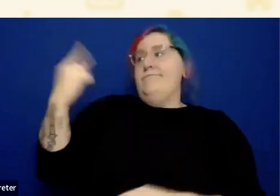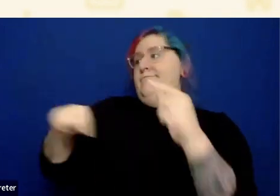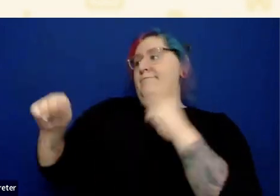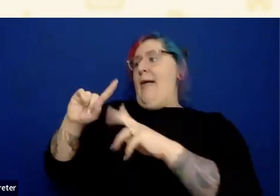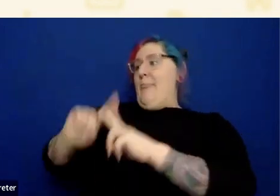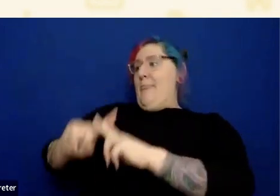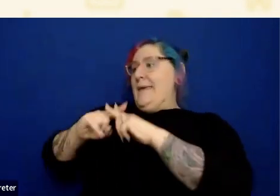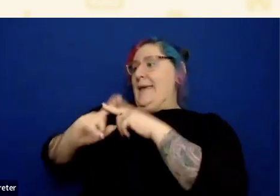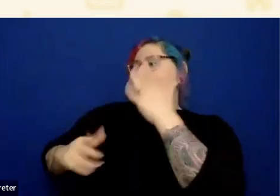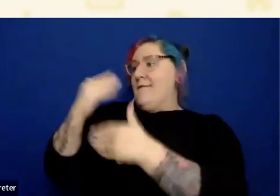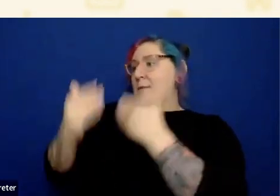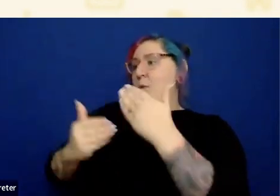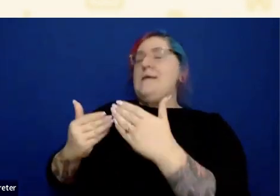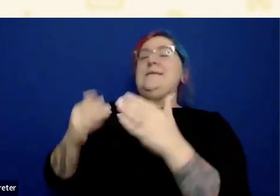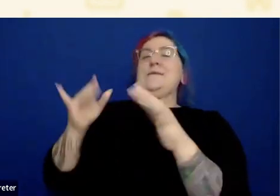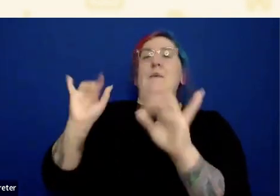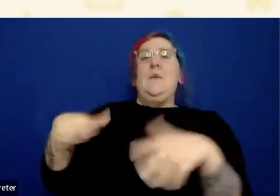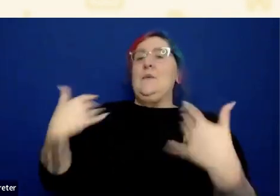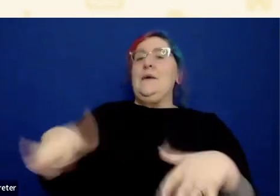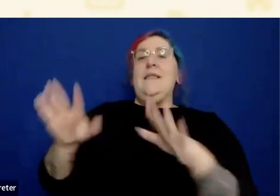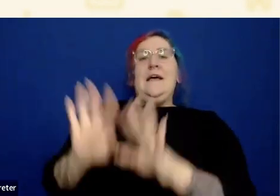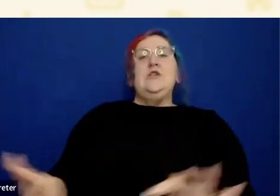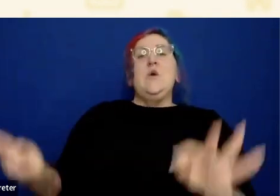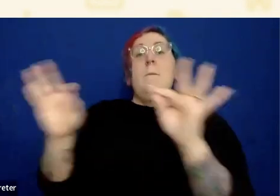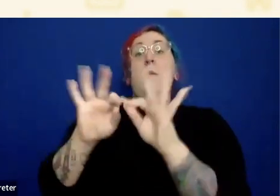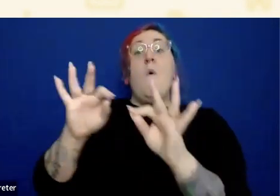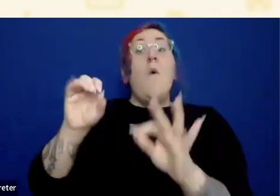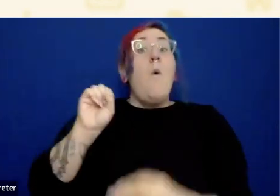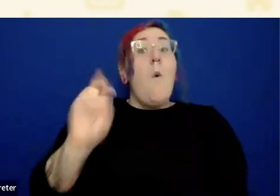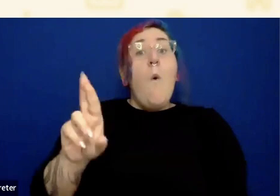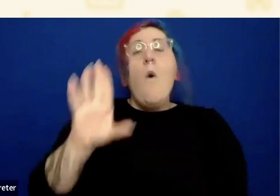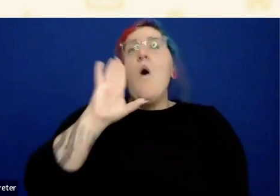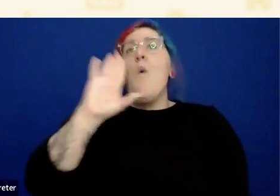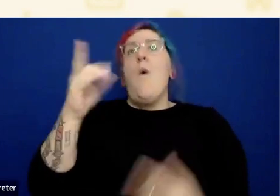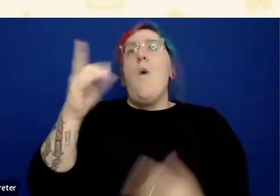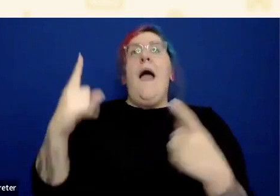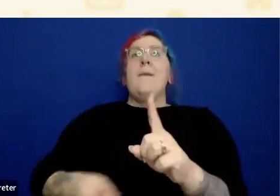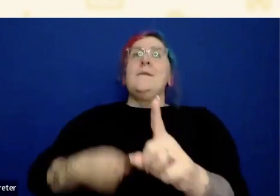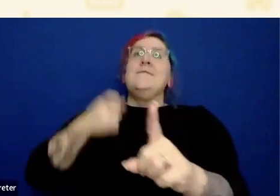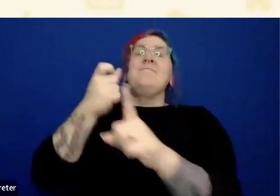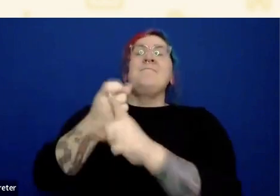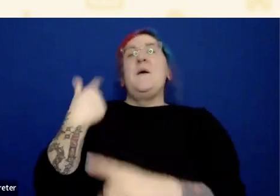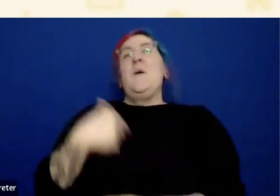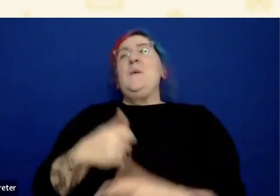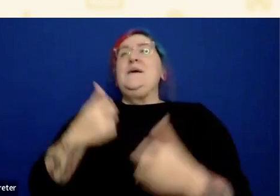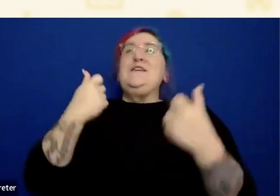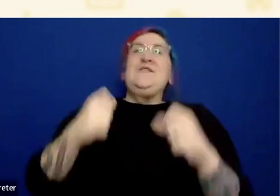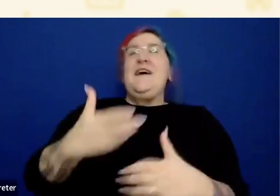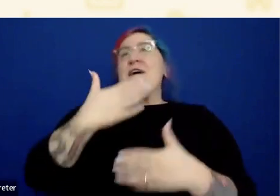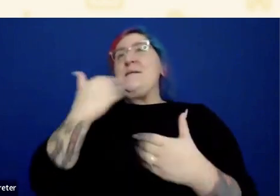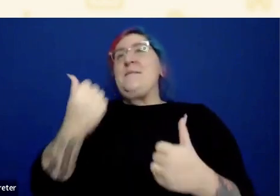Otherwise, you end up in this situation where all the best intentions were done, and everything